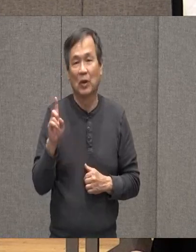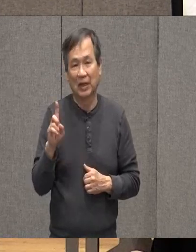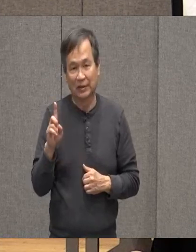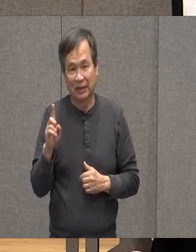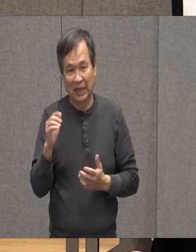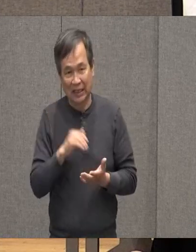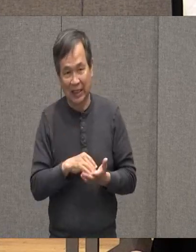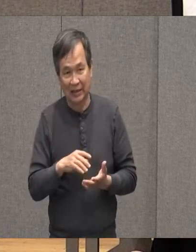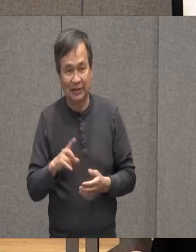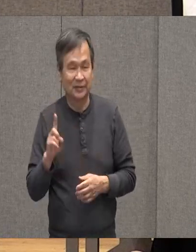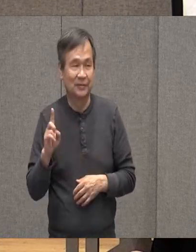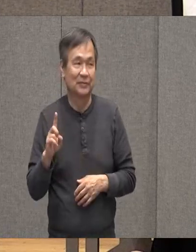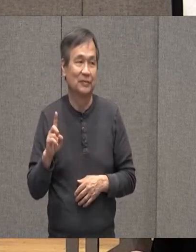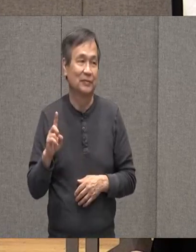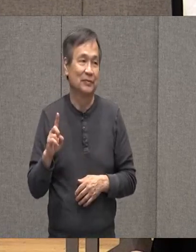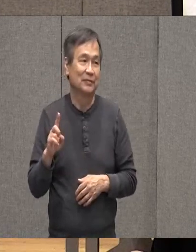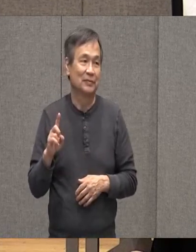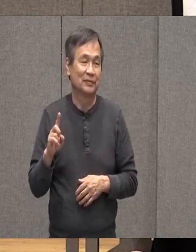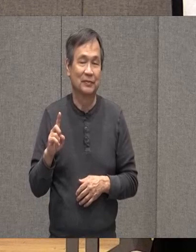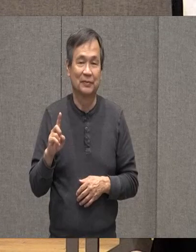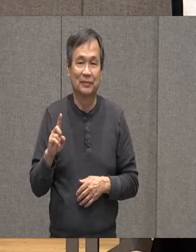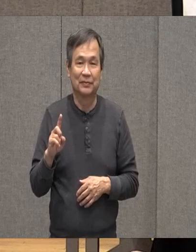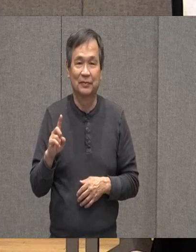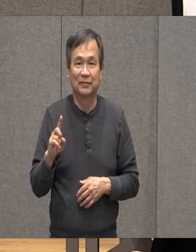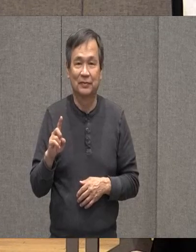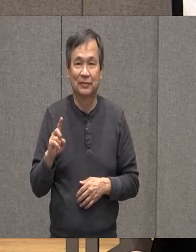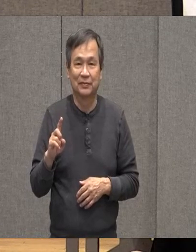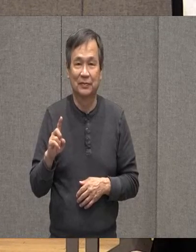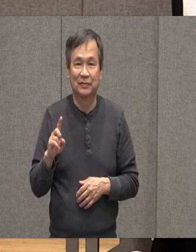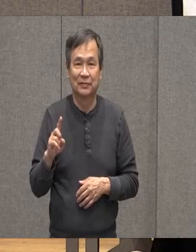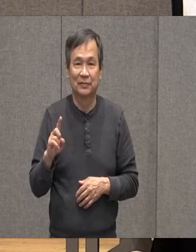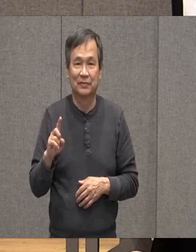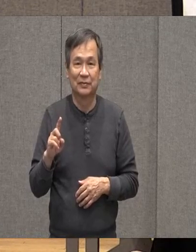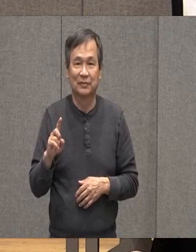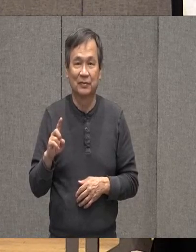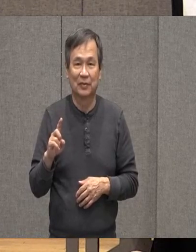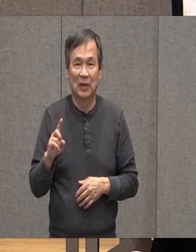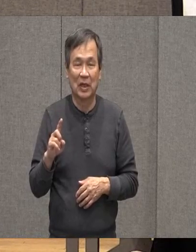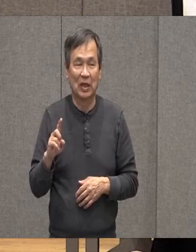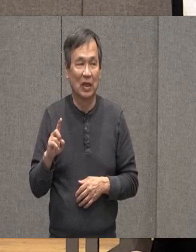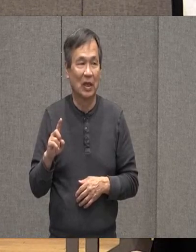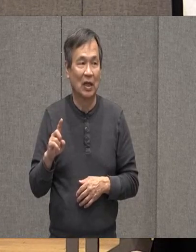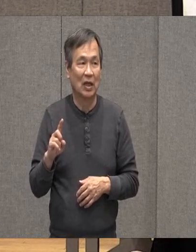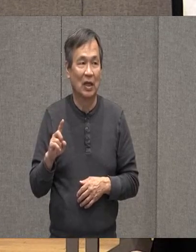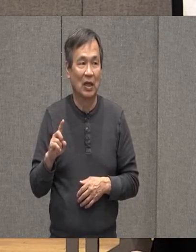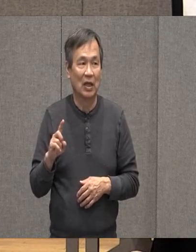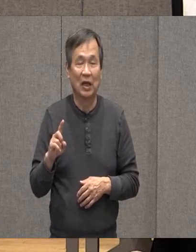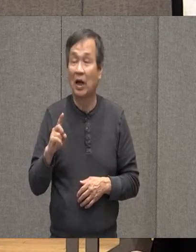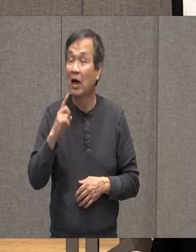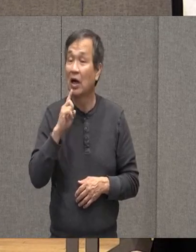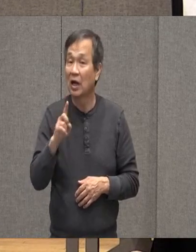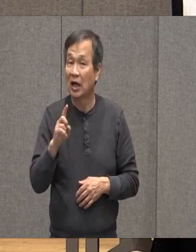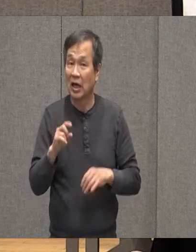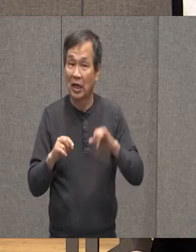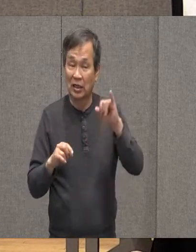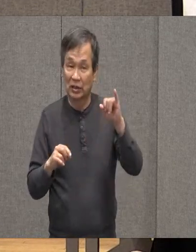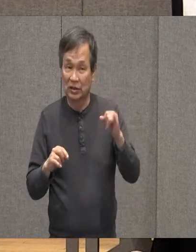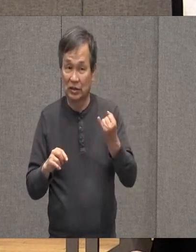[Miss Sears] She's not getting very far around this. [Miss Karnas] But we get to practice another rule, because I land on the jack and jack is worth 11.